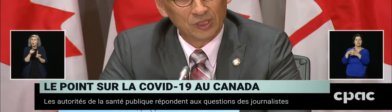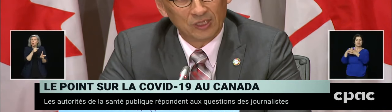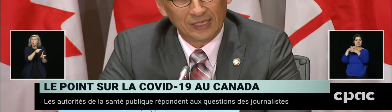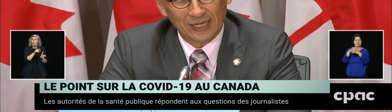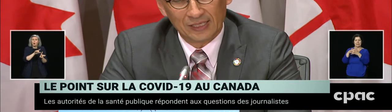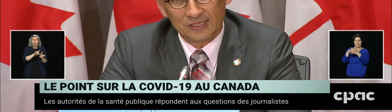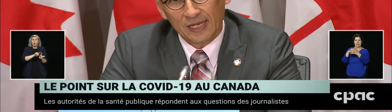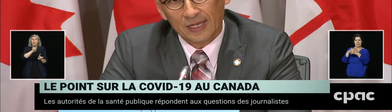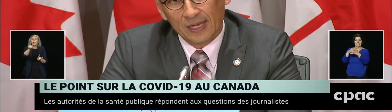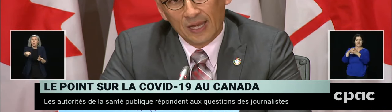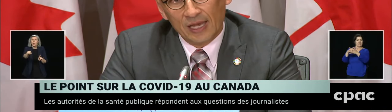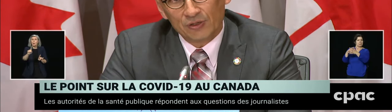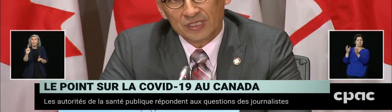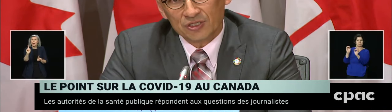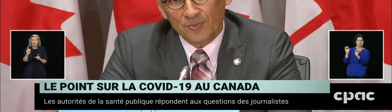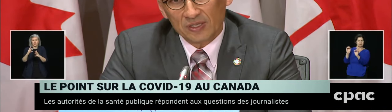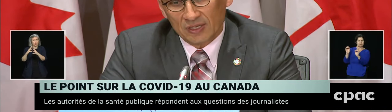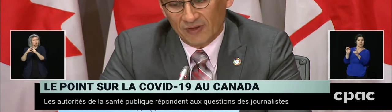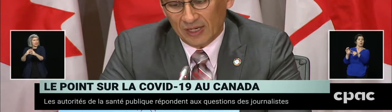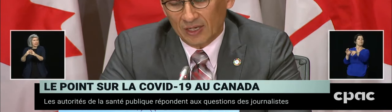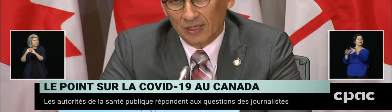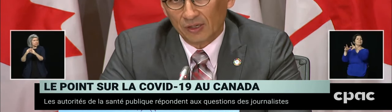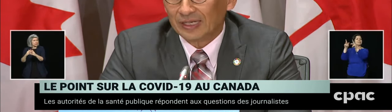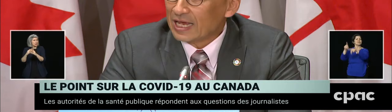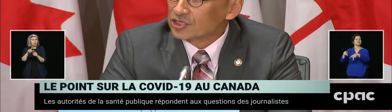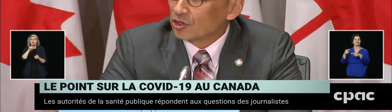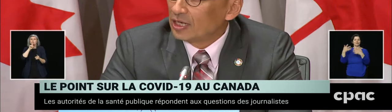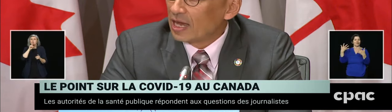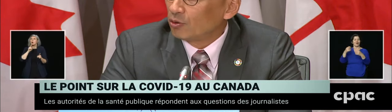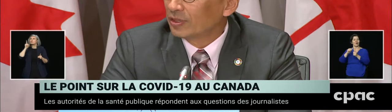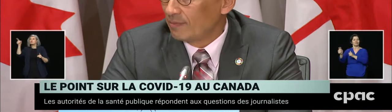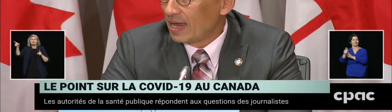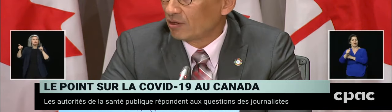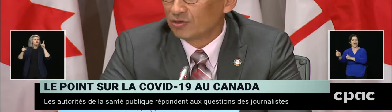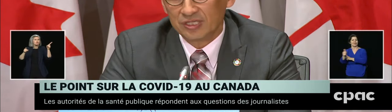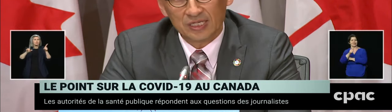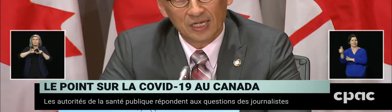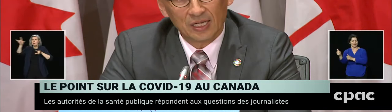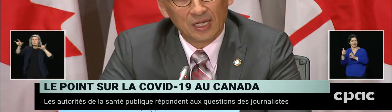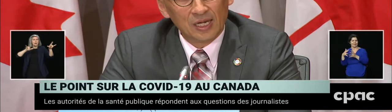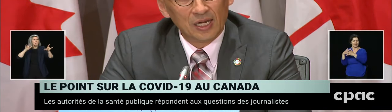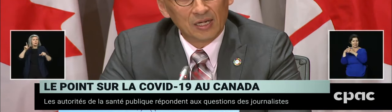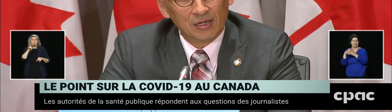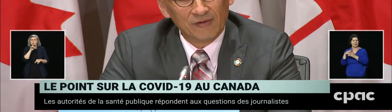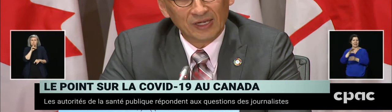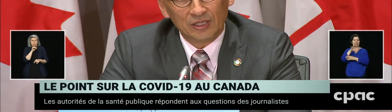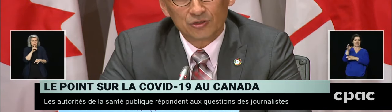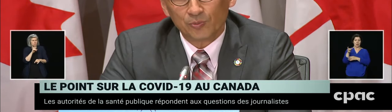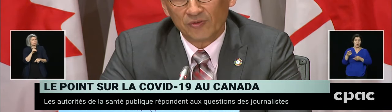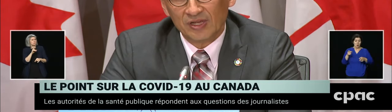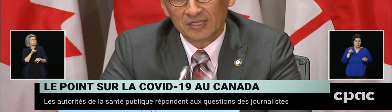TO THE UNITED STATES. TO US, THAT WAS REALLY SIGNIFICANT, BECAUSE WE HAVE